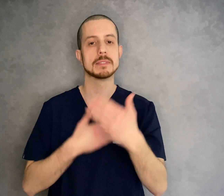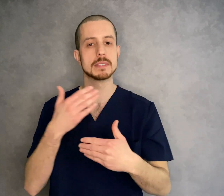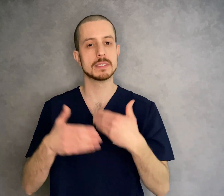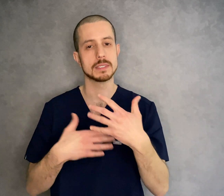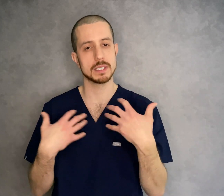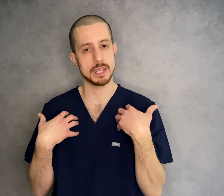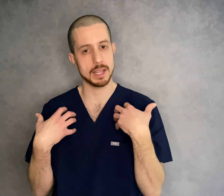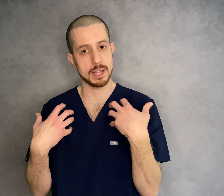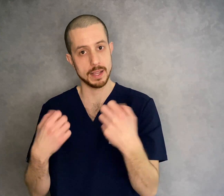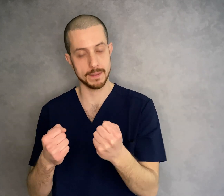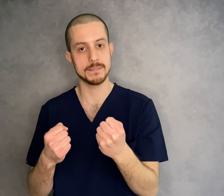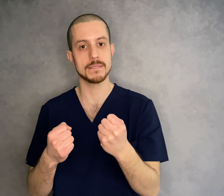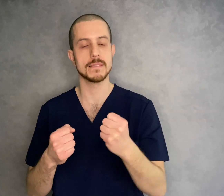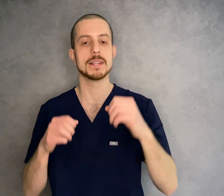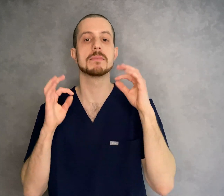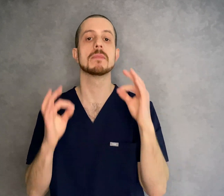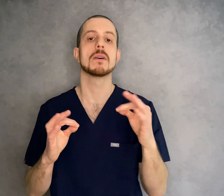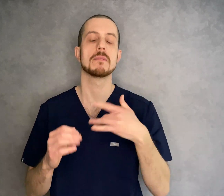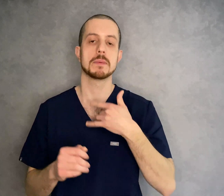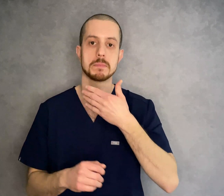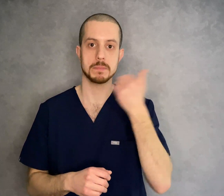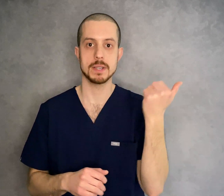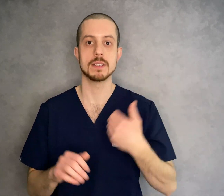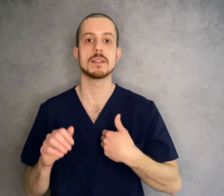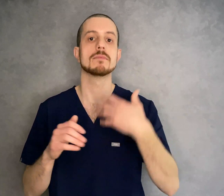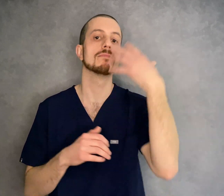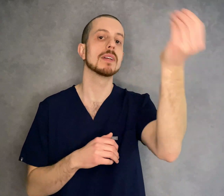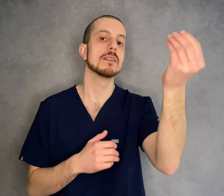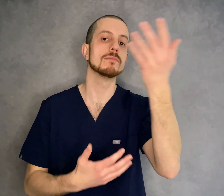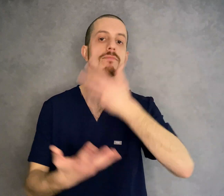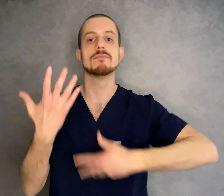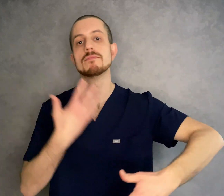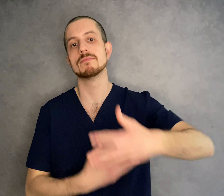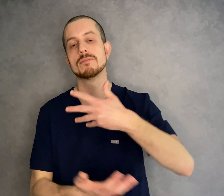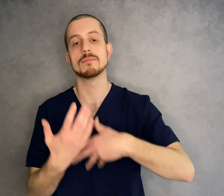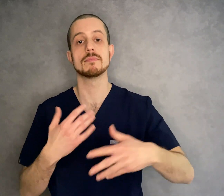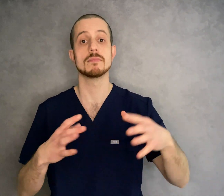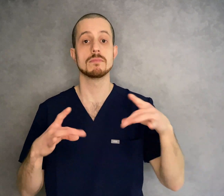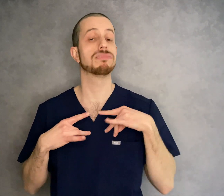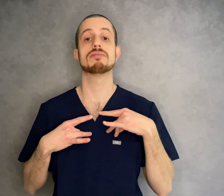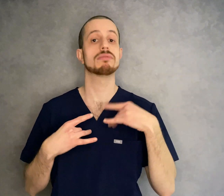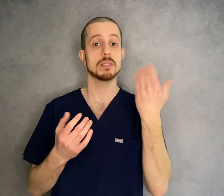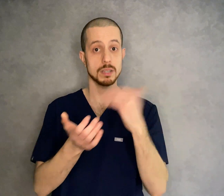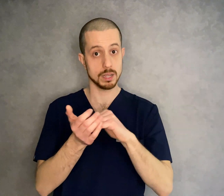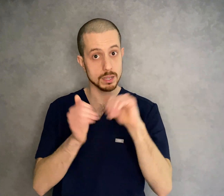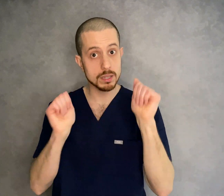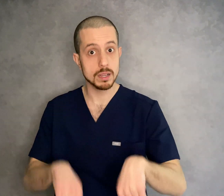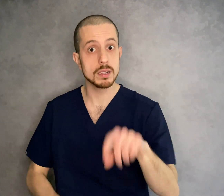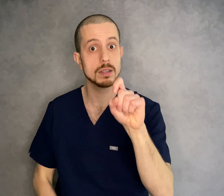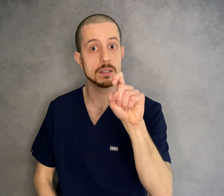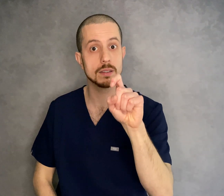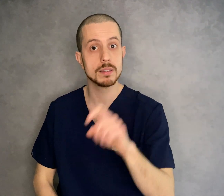and recover, then go out and interact with others-- can I get infected again?